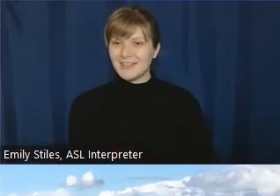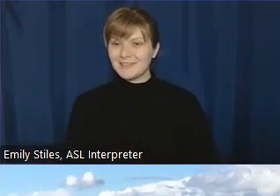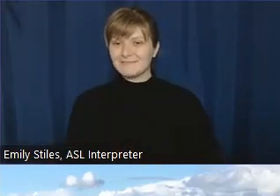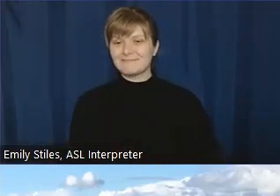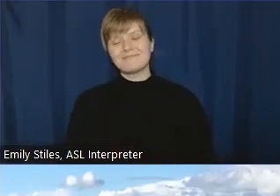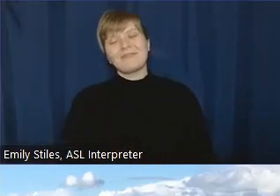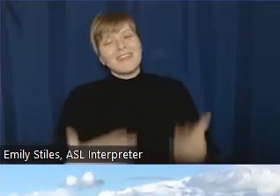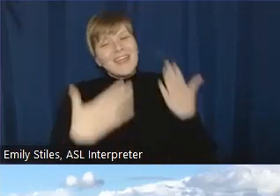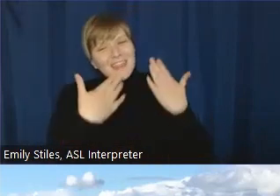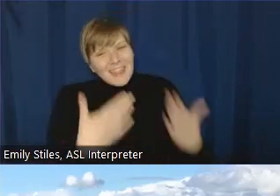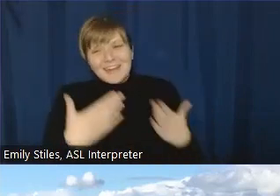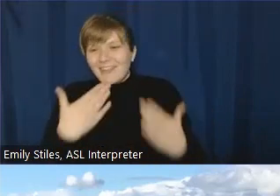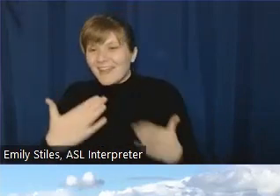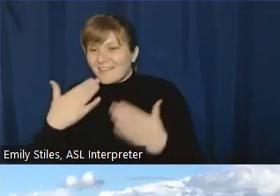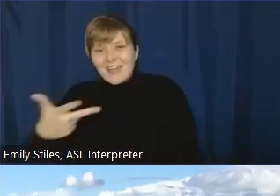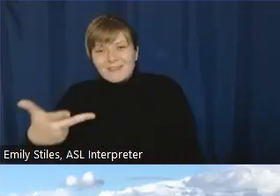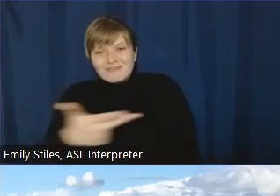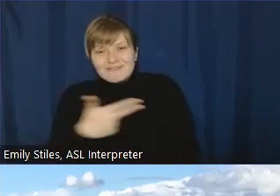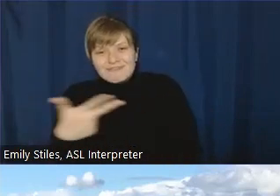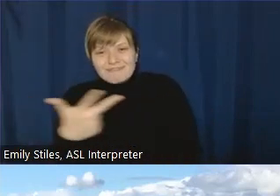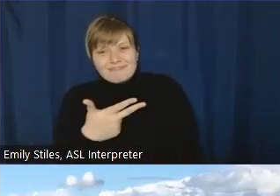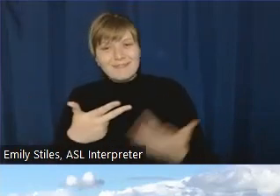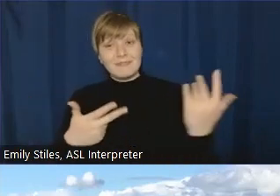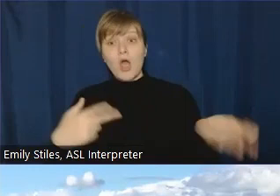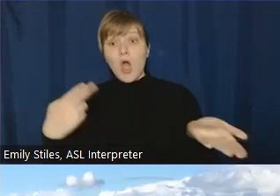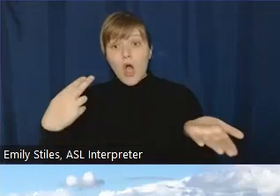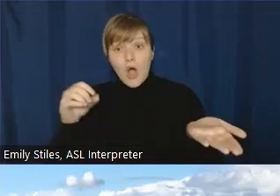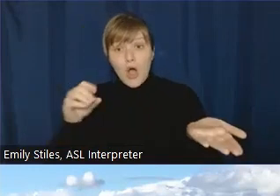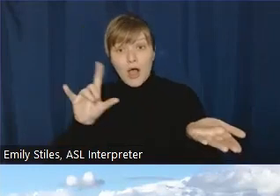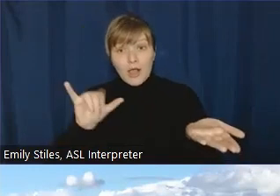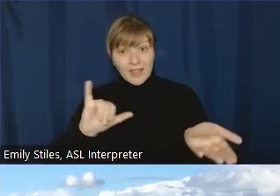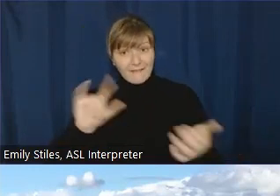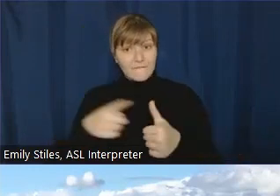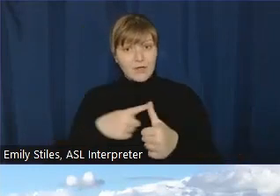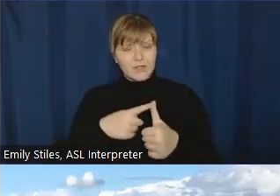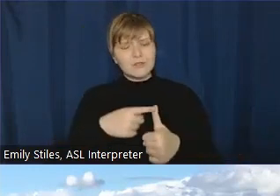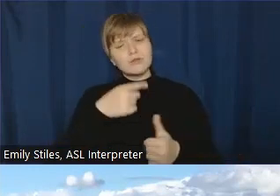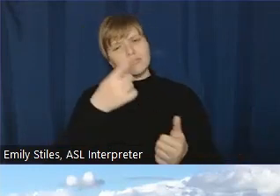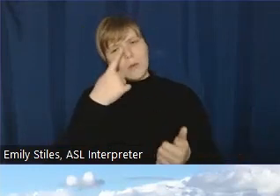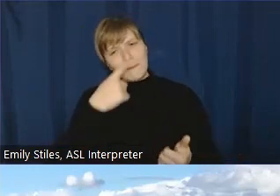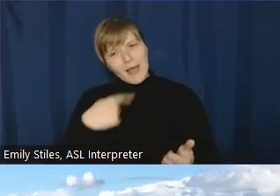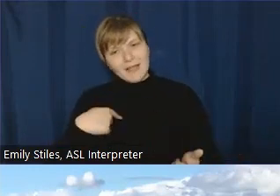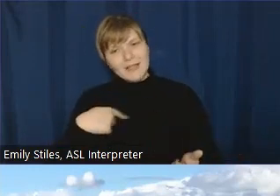could you tell us why it was important for your shelter to pursue this strategic partnership